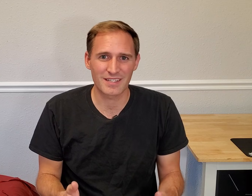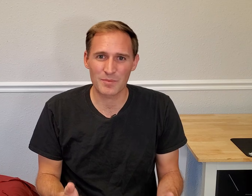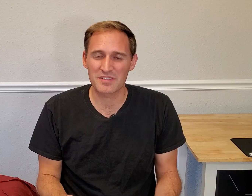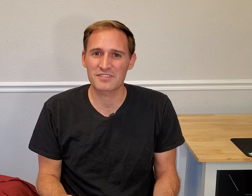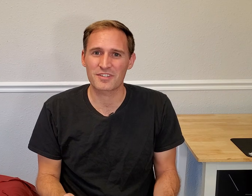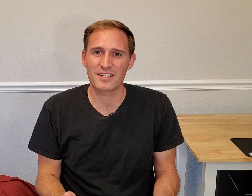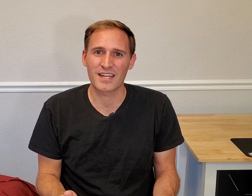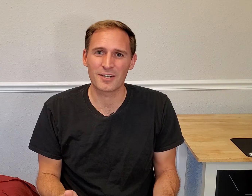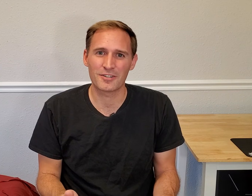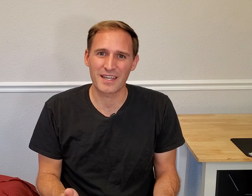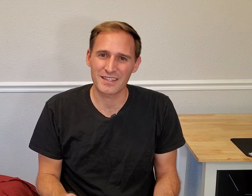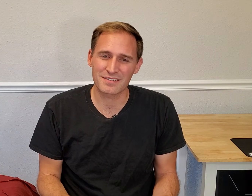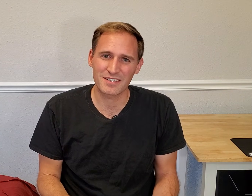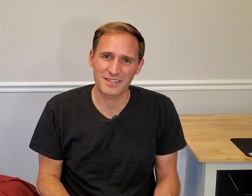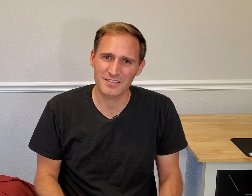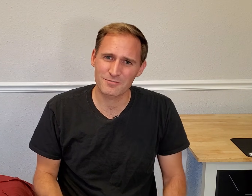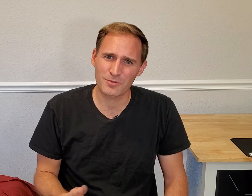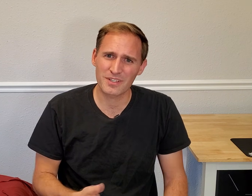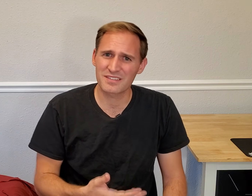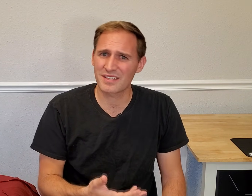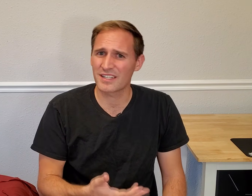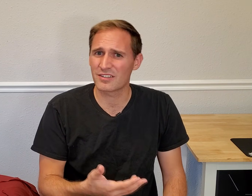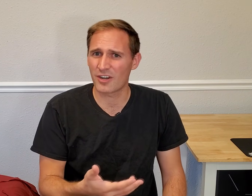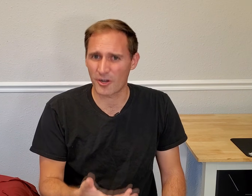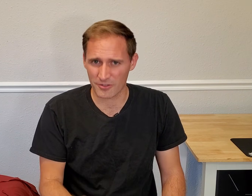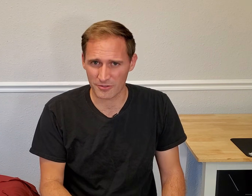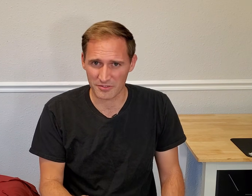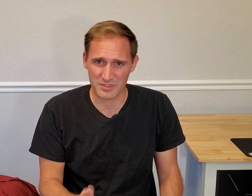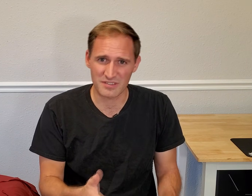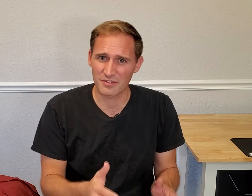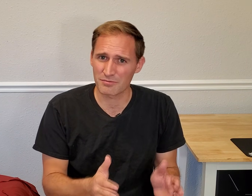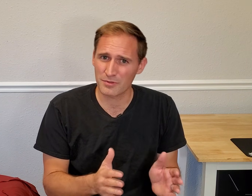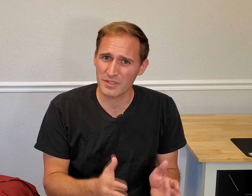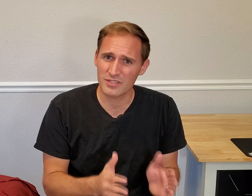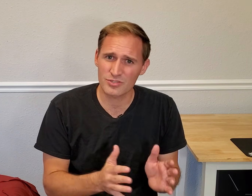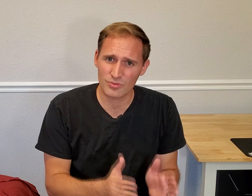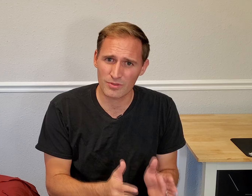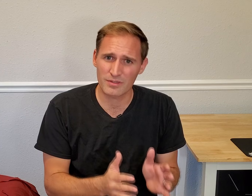demonstrate how ASL doesn't really sign articles which is those really short